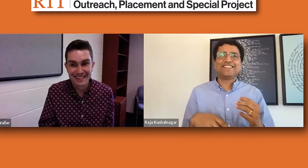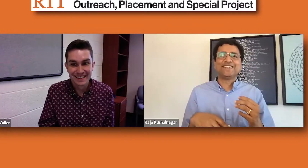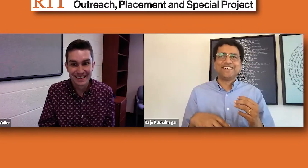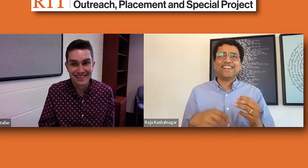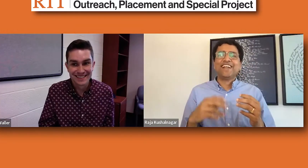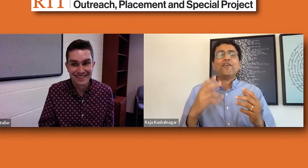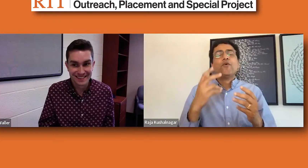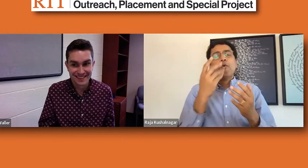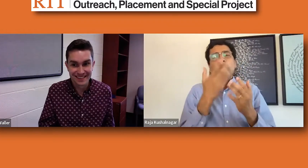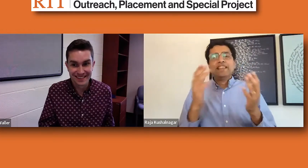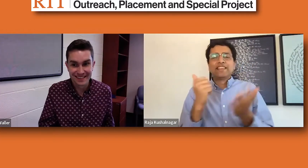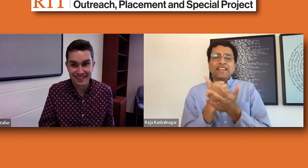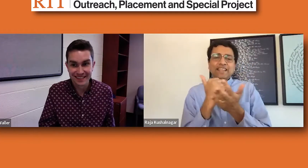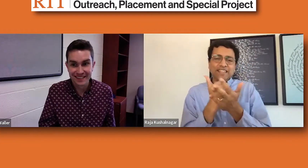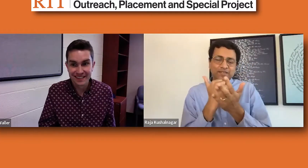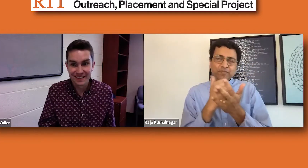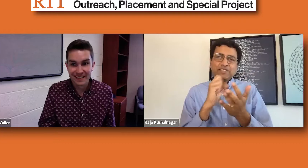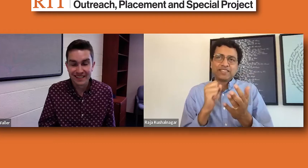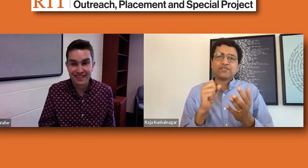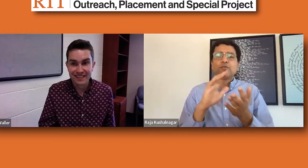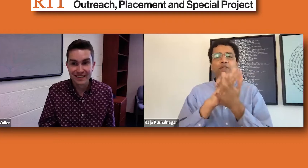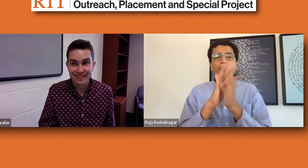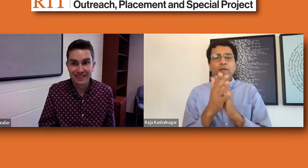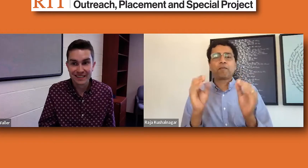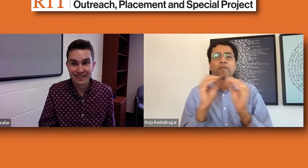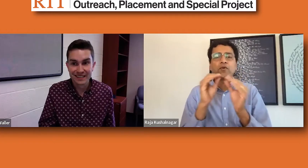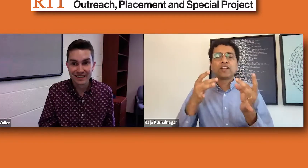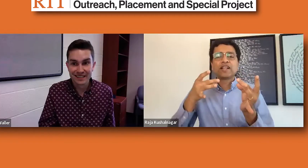The more the more you climb the ladder, the more responsibilities you have.